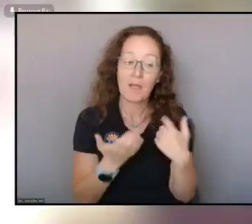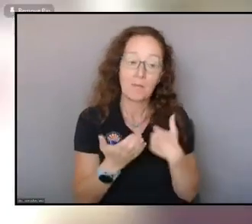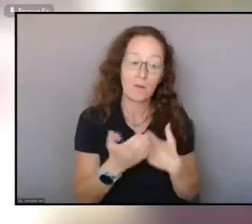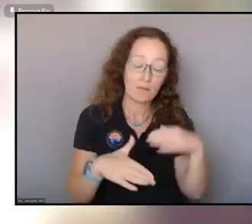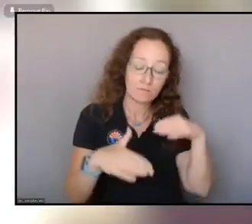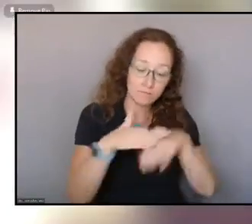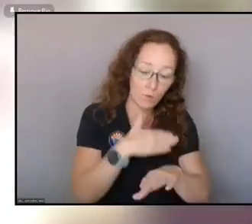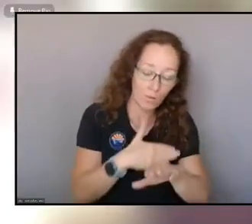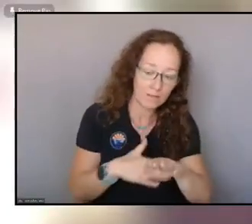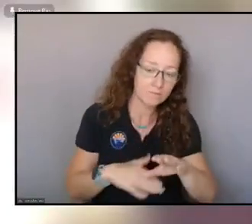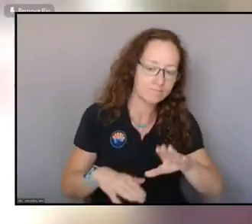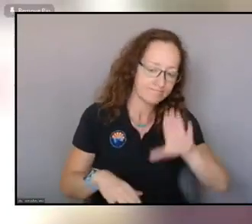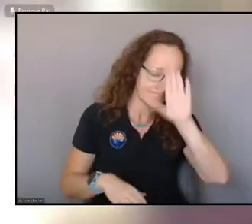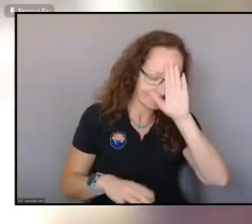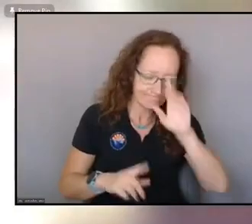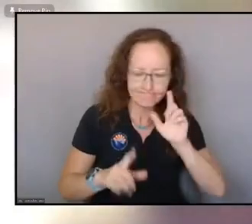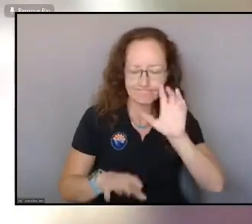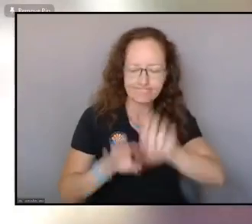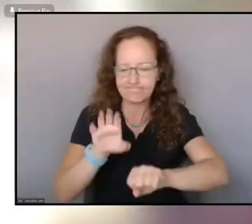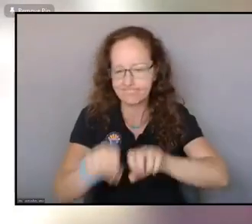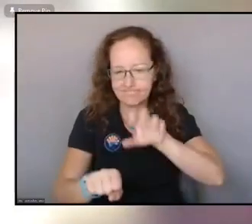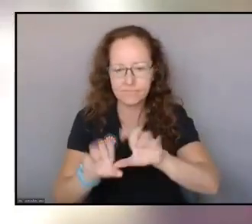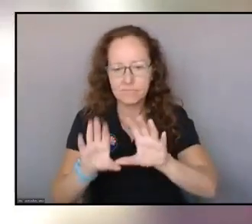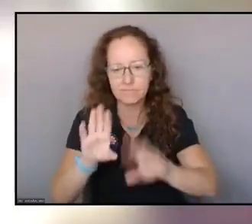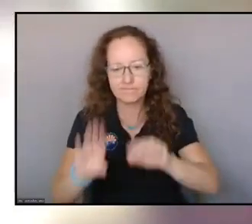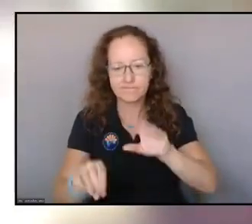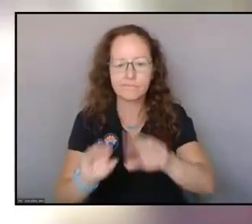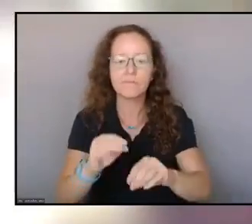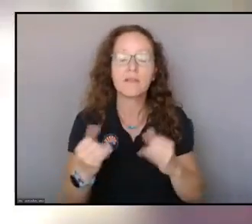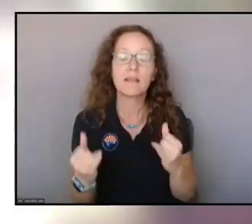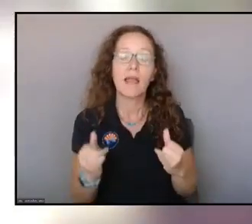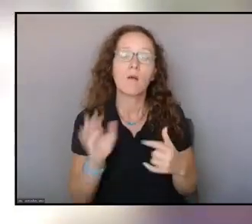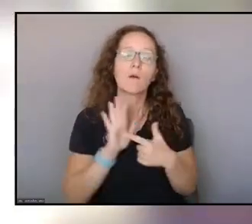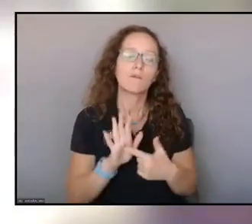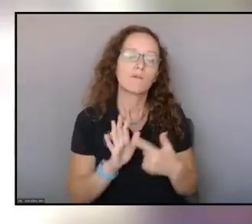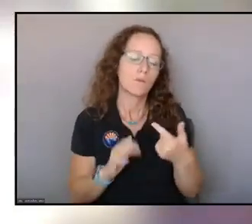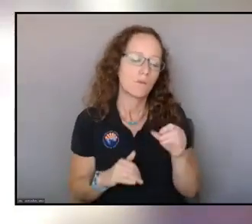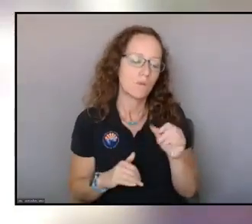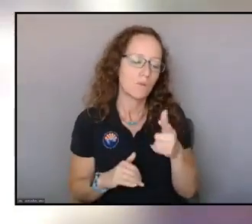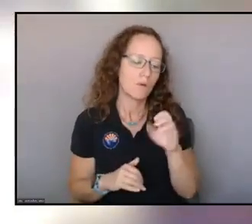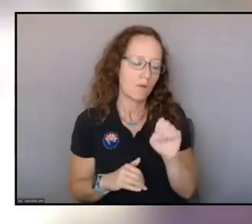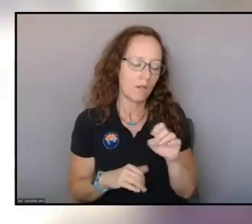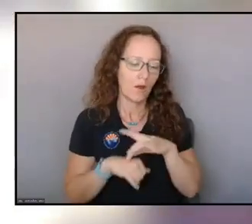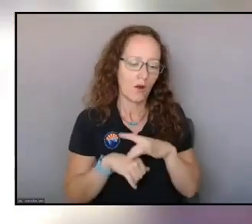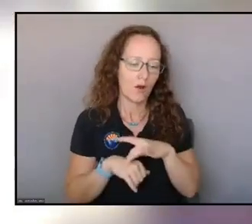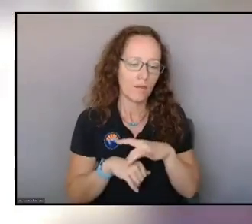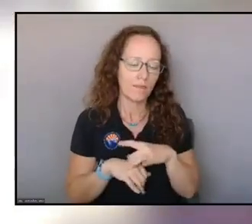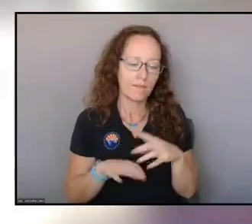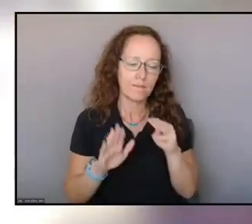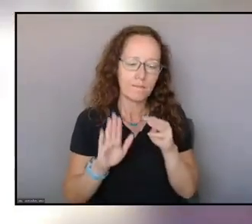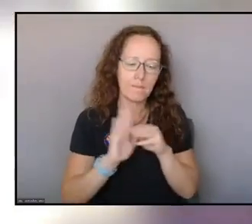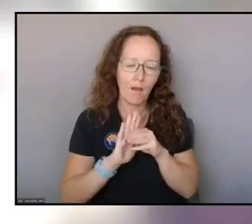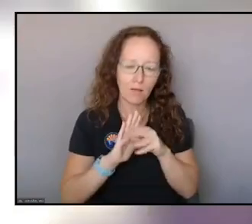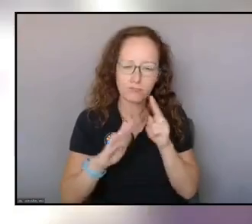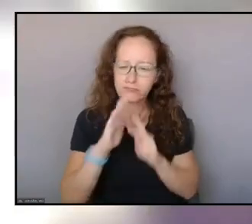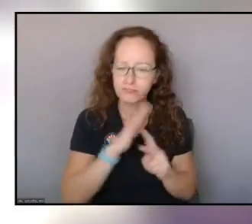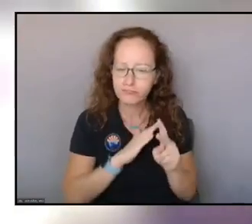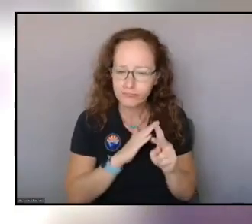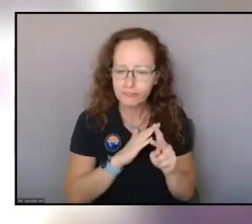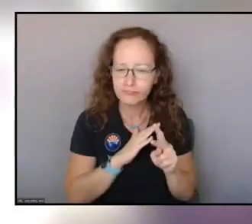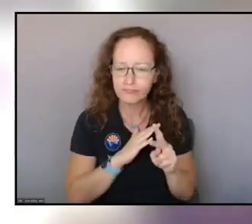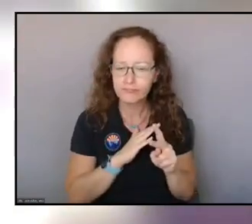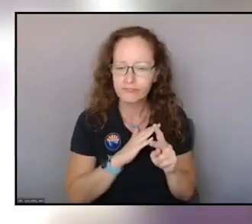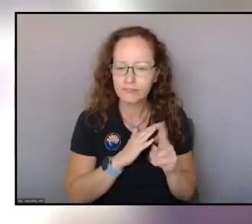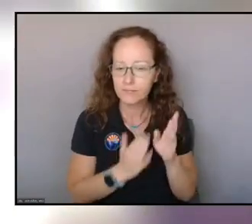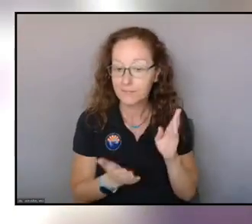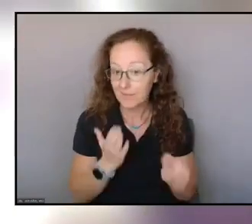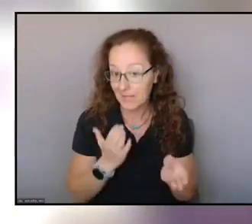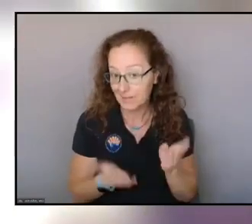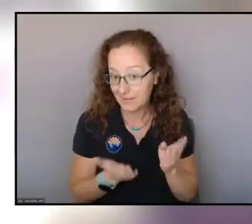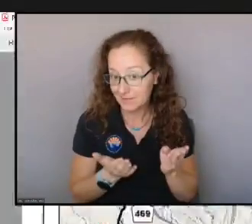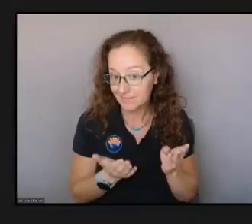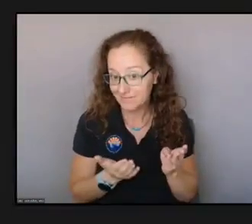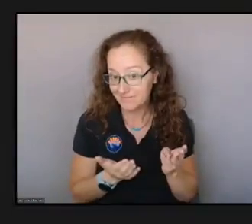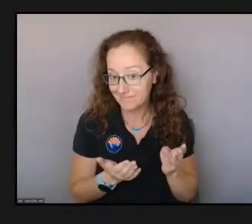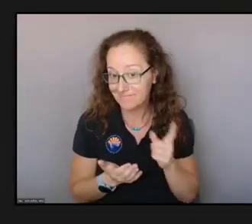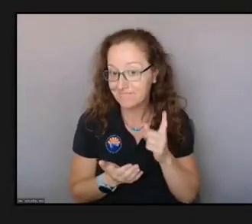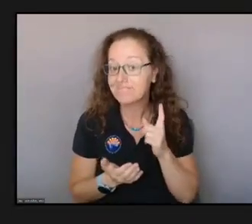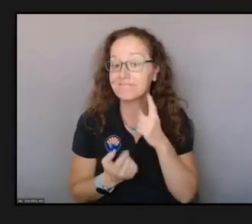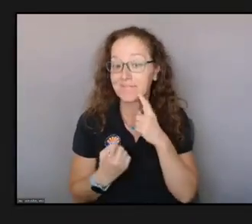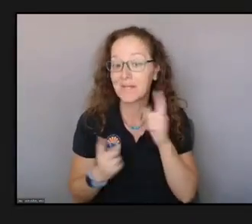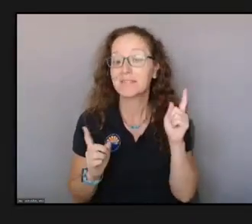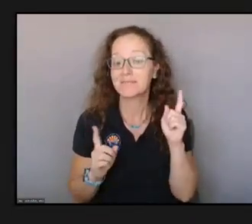OUT AND EXTINGUISH THEMSELVES, OR WE HAVE TO GO IN AND